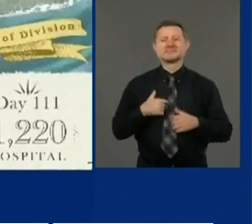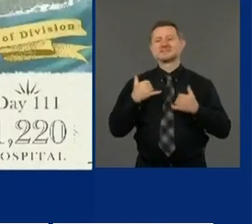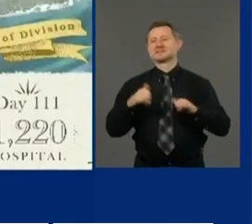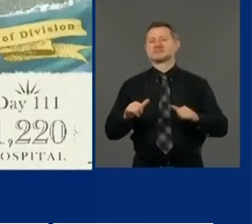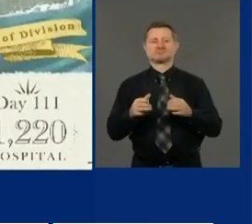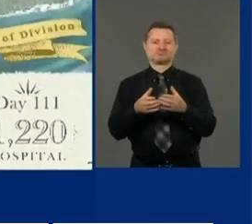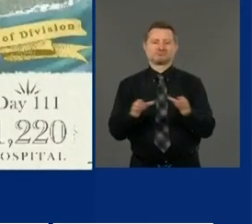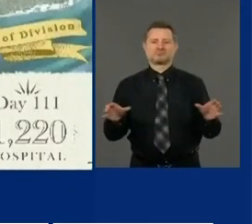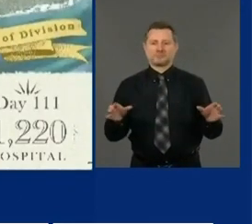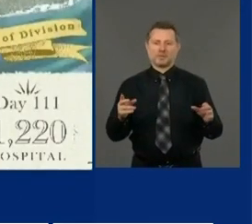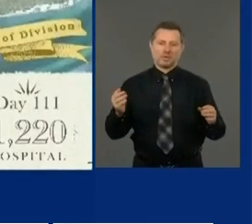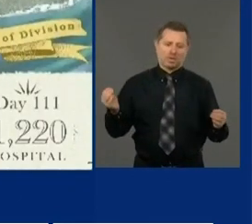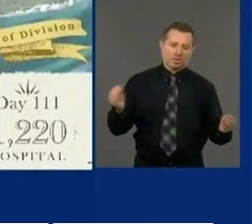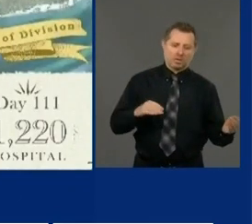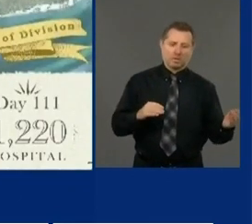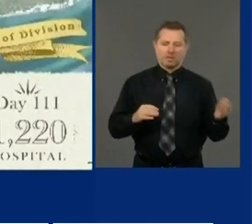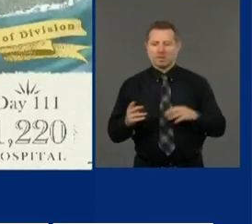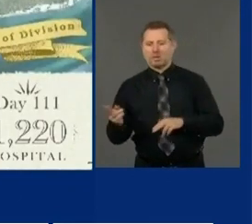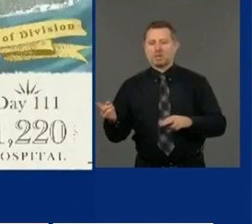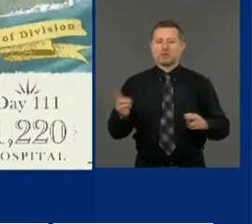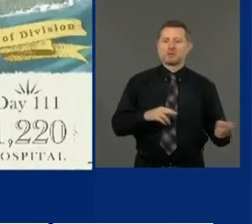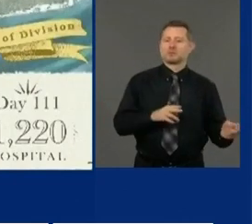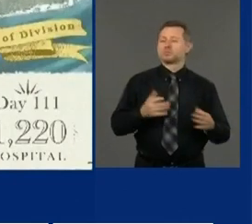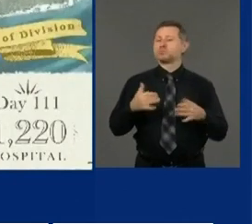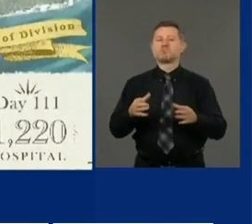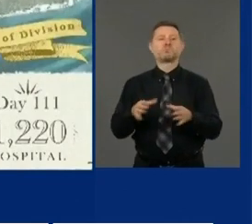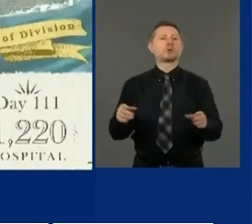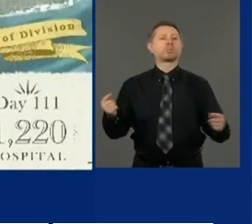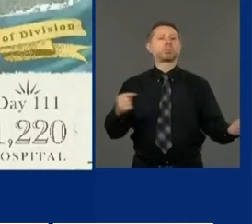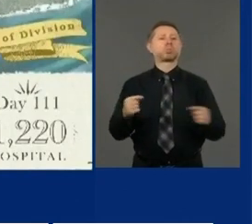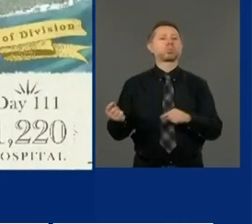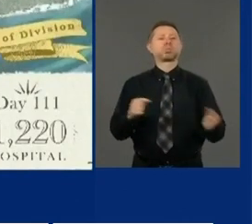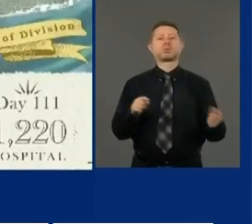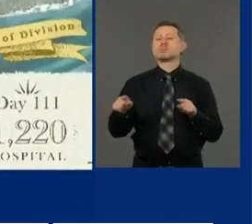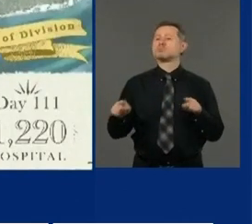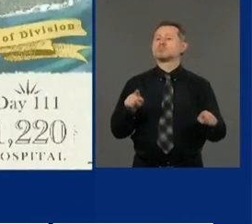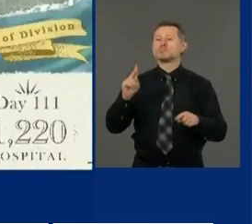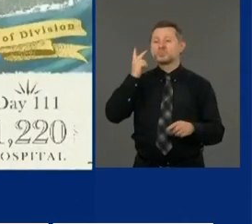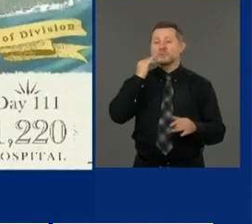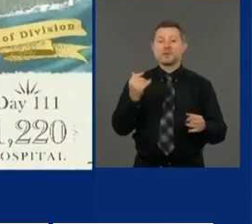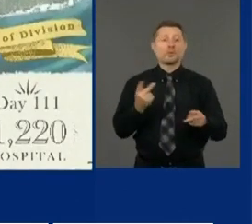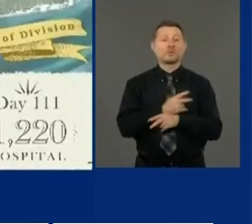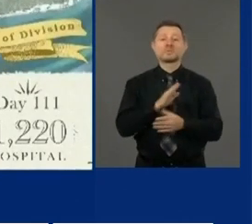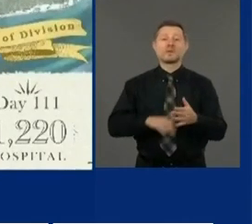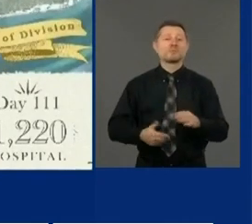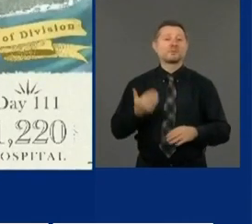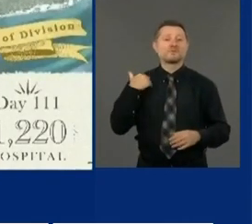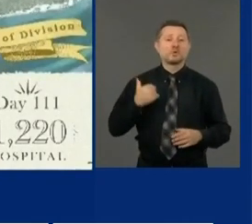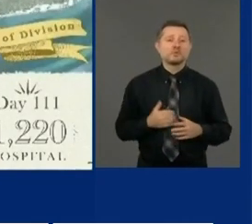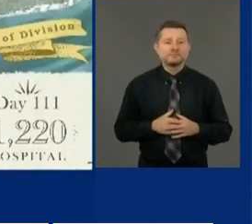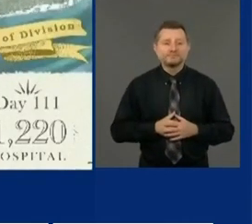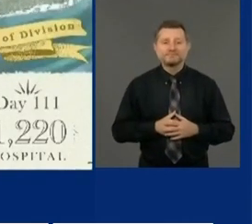MOUNTAIN, BE CAUTIOUS IS WHAT WE ARE TALKING ABOUT TODAY. DO COMPLIANCE, WATCH PEOPLE